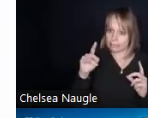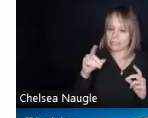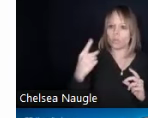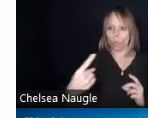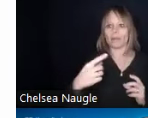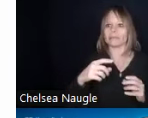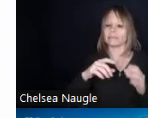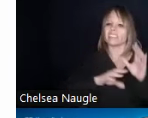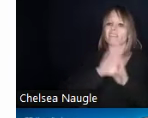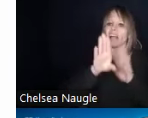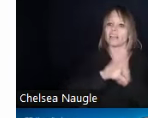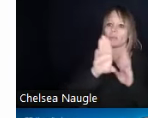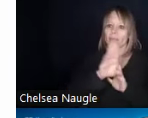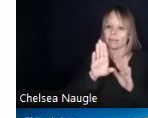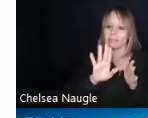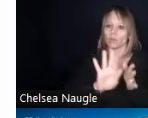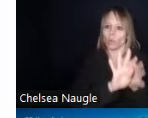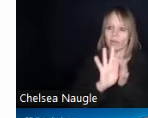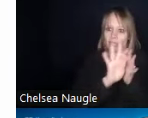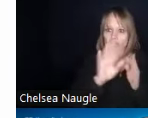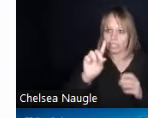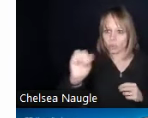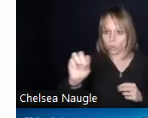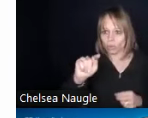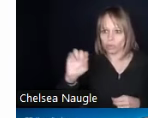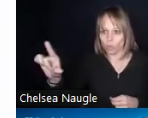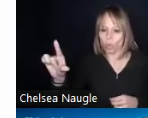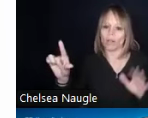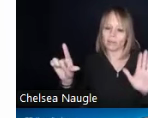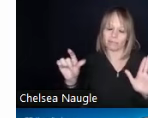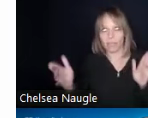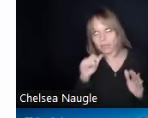this will be you know probably not surprising um but for those that were higher on the developmental coordination